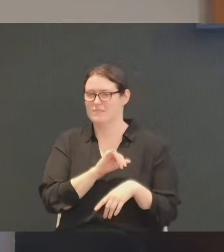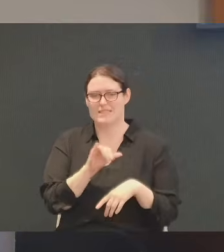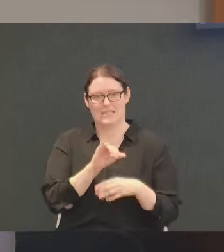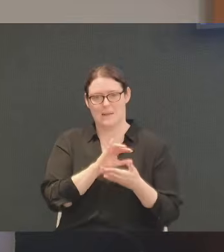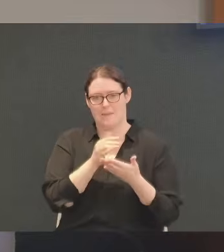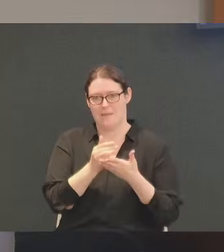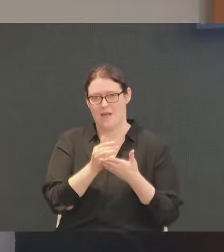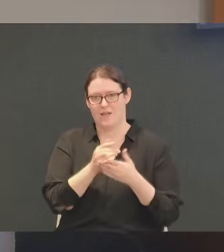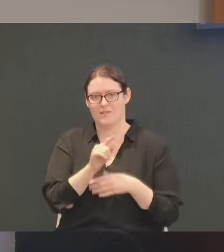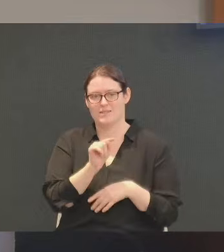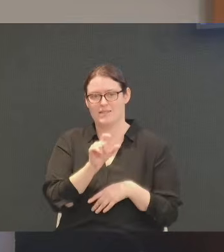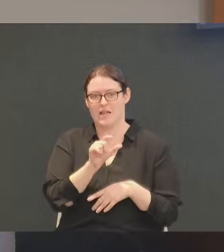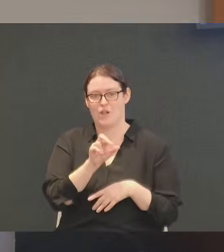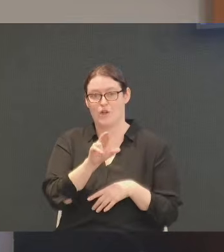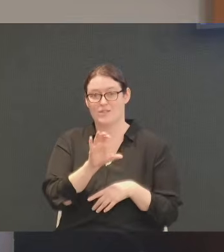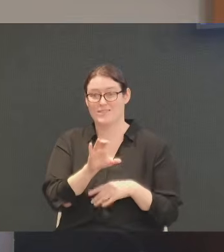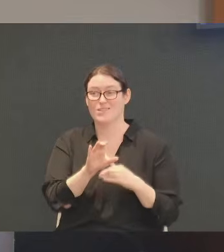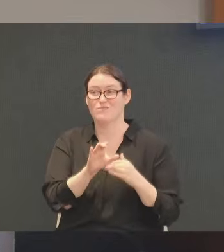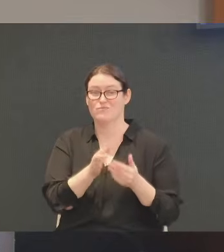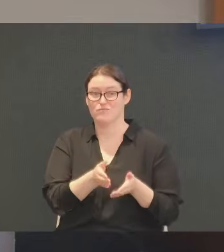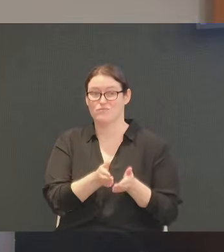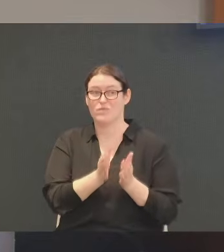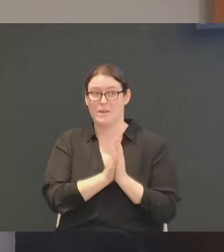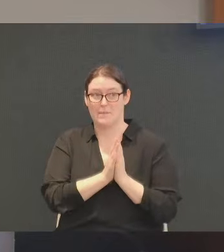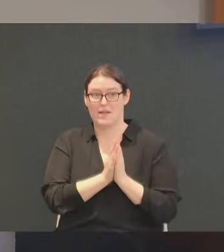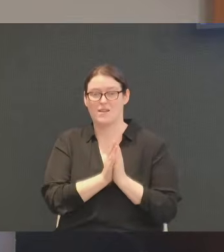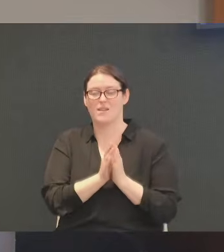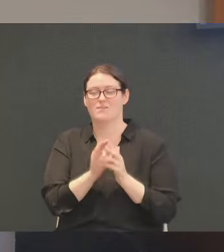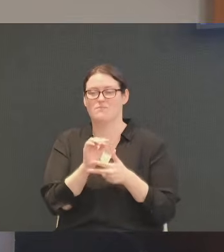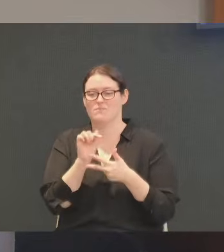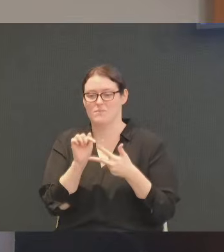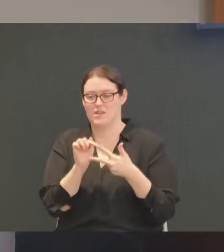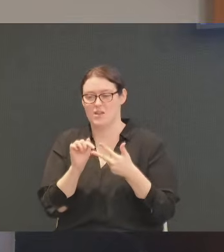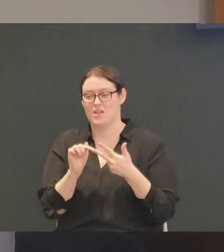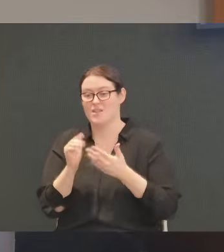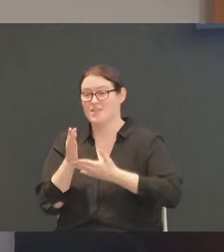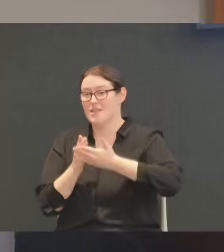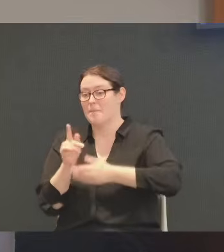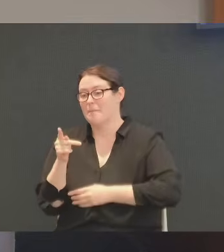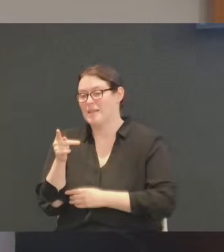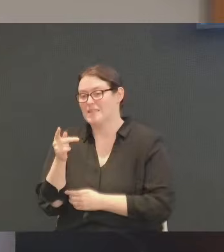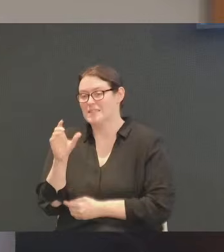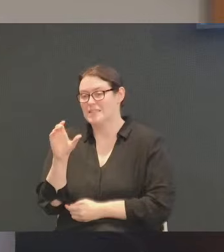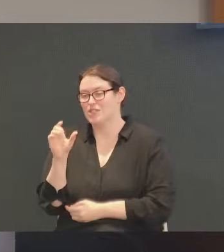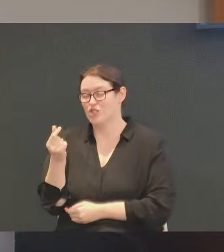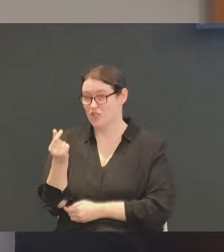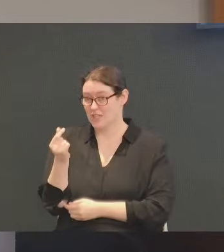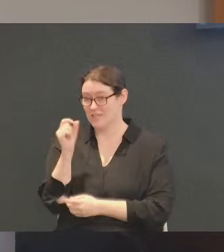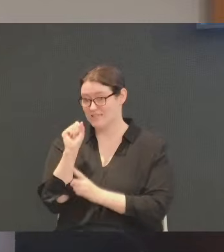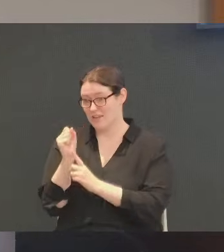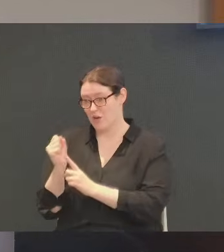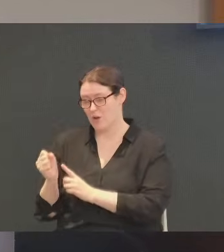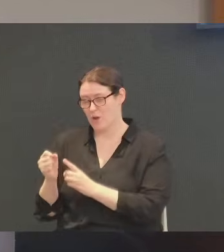the TLRC recommended level is on here. some of the PCG scenarios are on here and there's also as